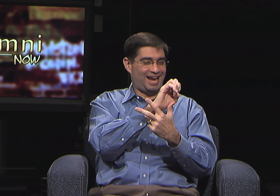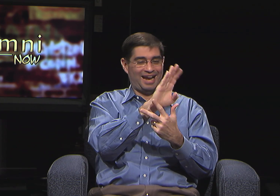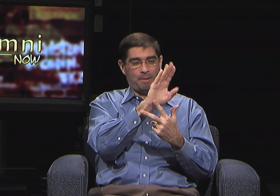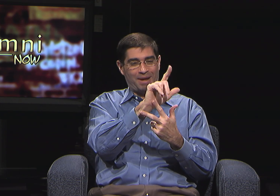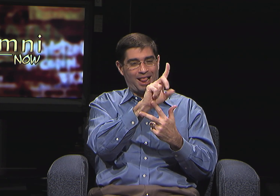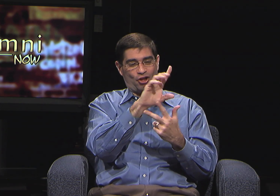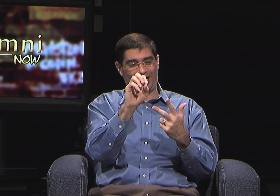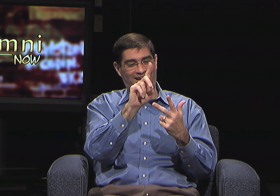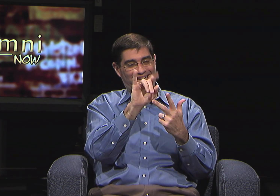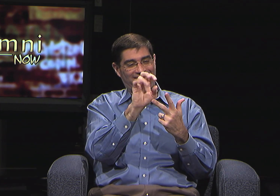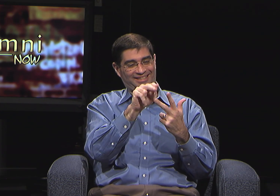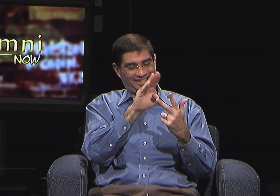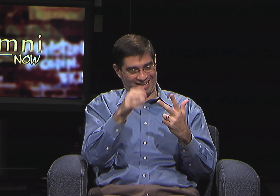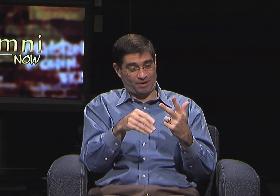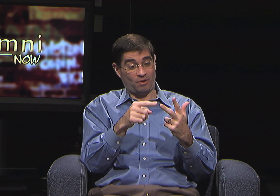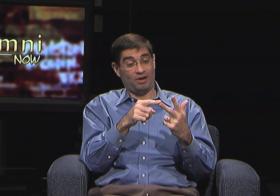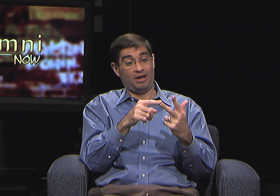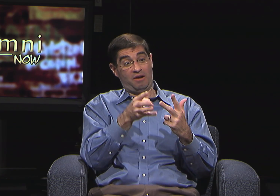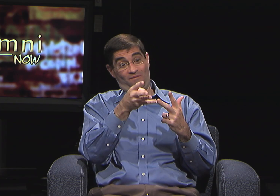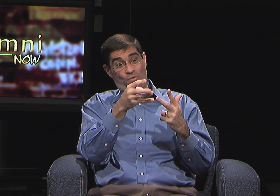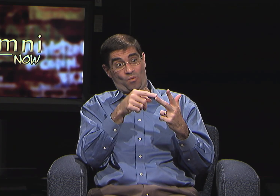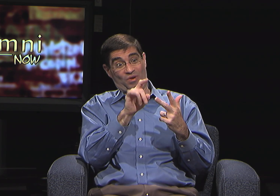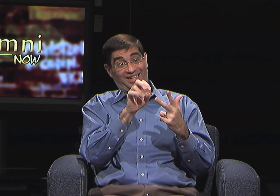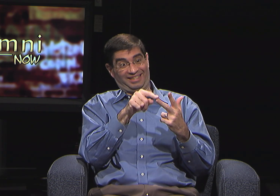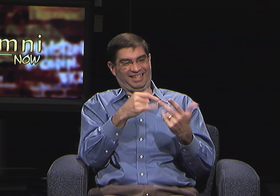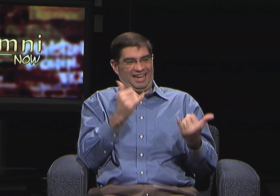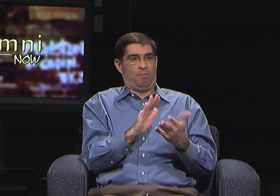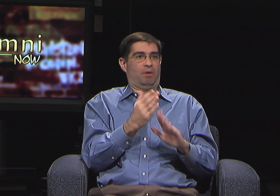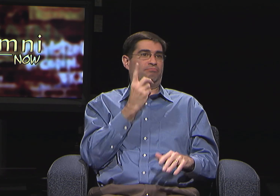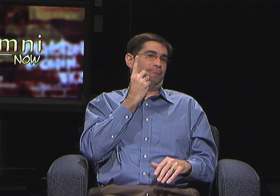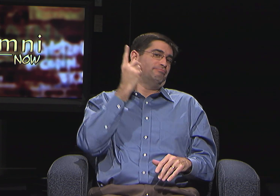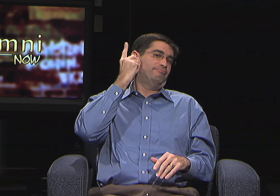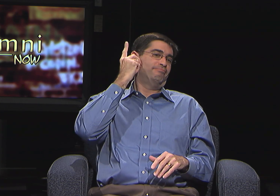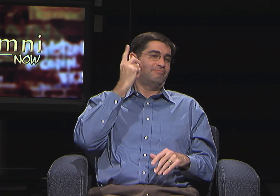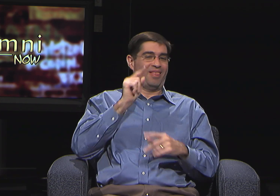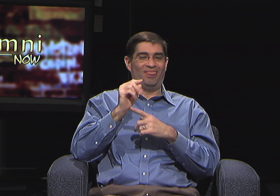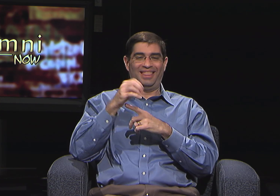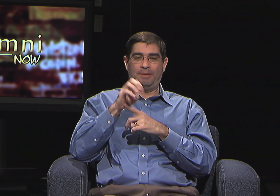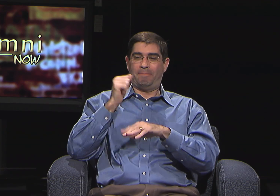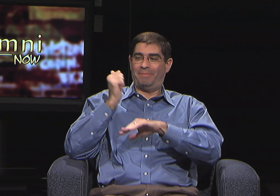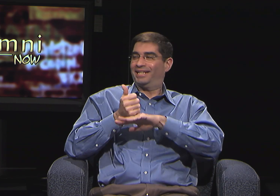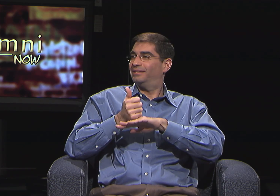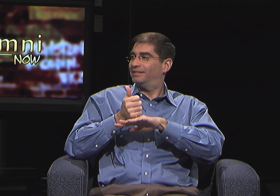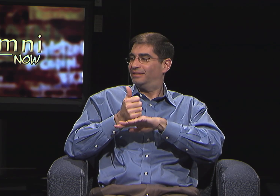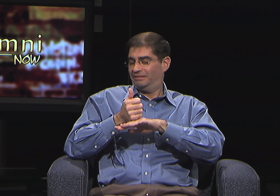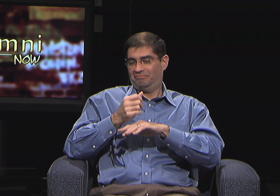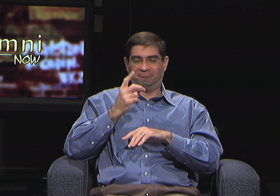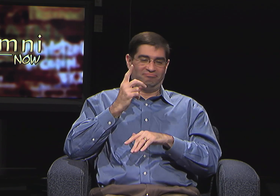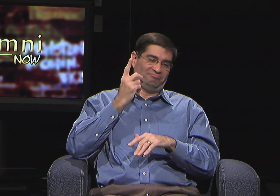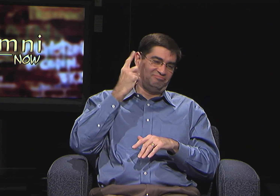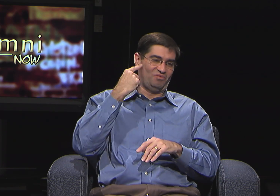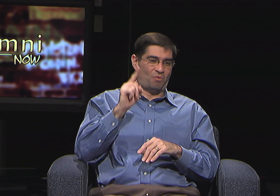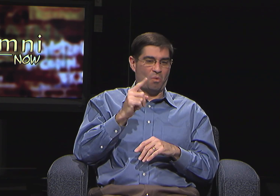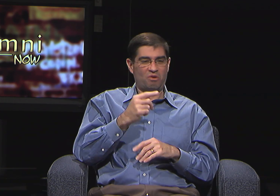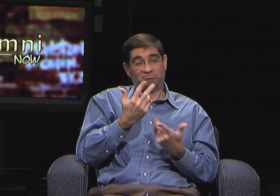We have Fay, Ballard and Denison Houses there next to the President's residence. Denison is the first theme-based residence hall.